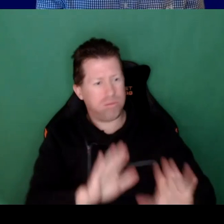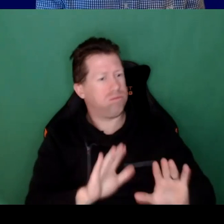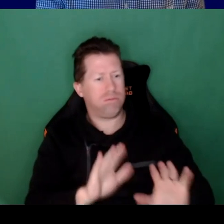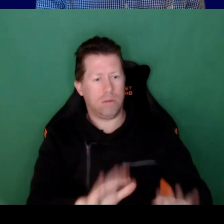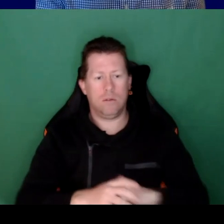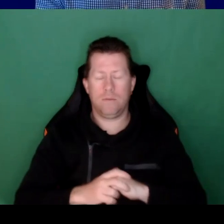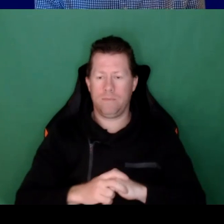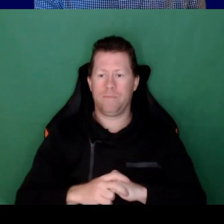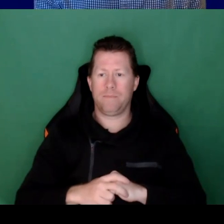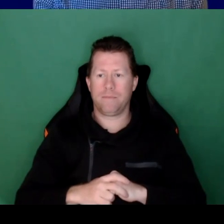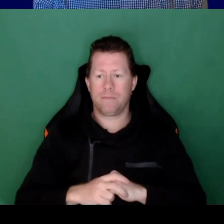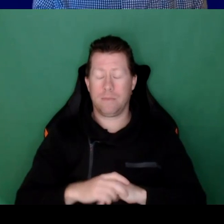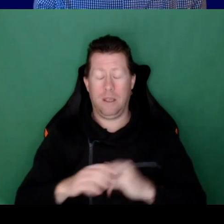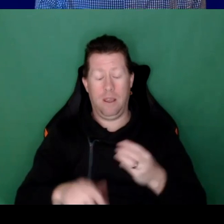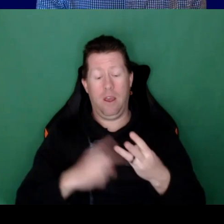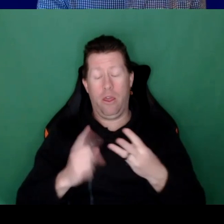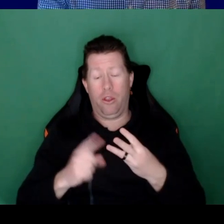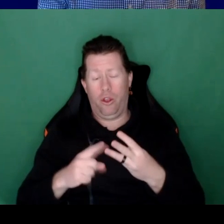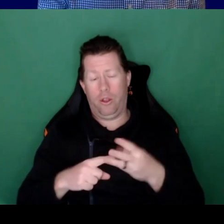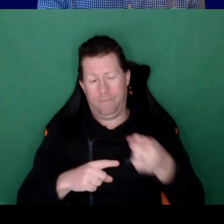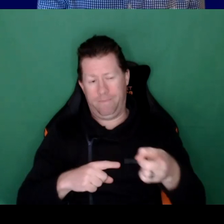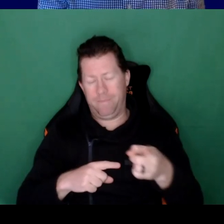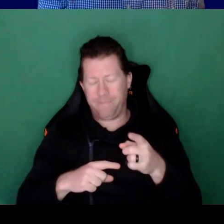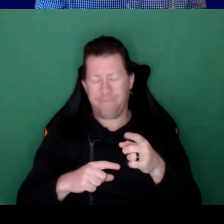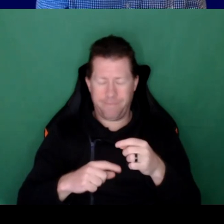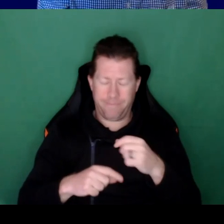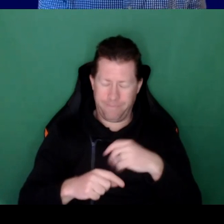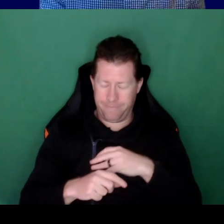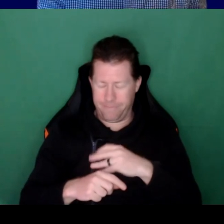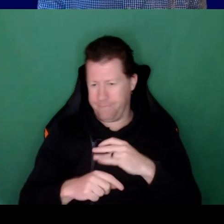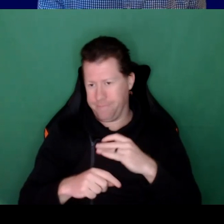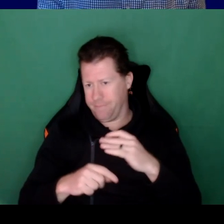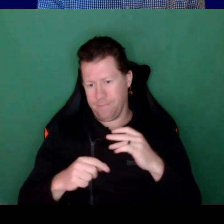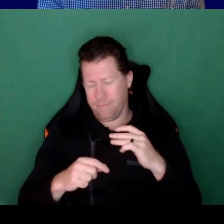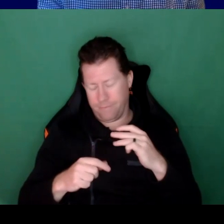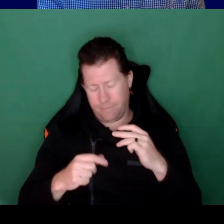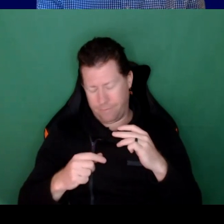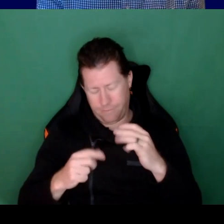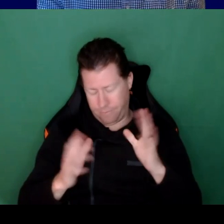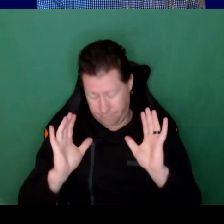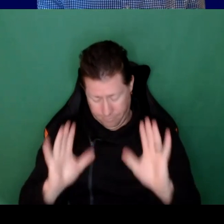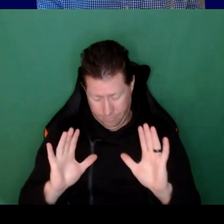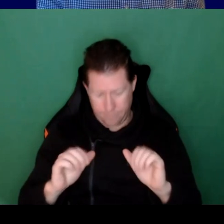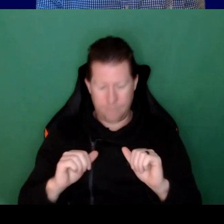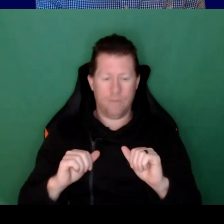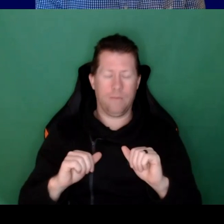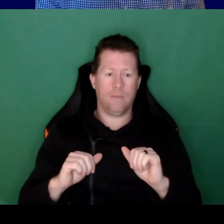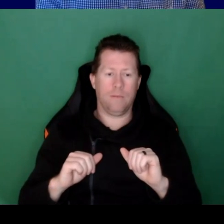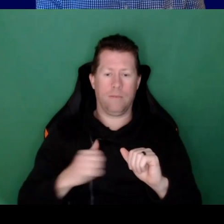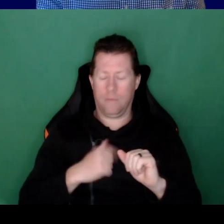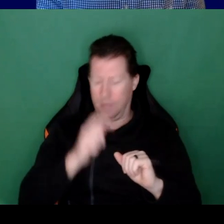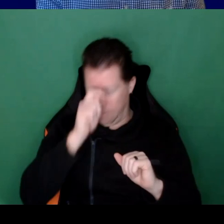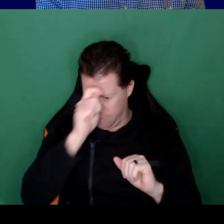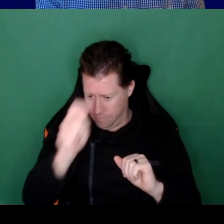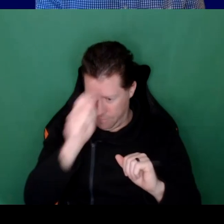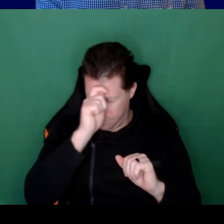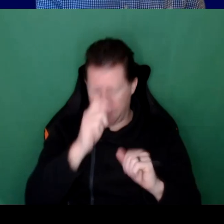And this last one I offer it in honour of all the students I've worked with, with